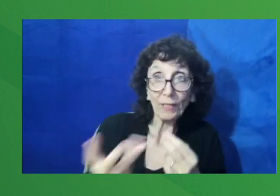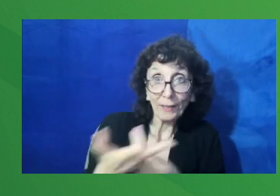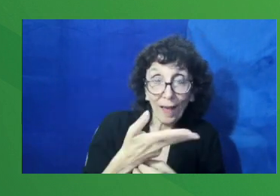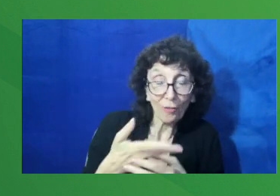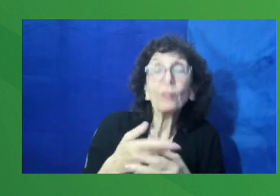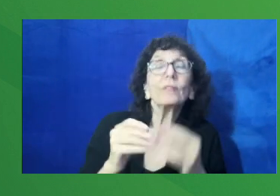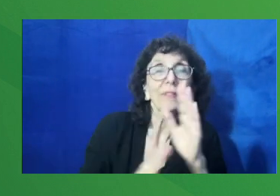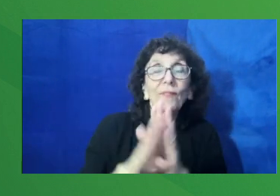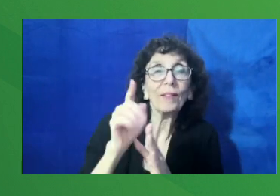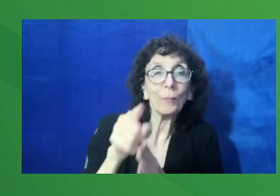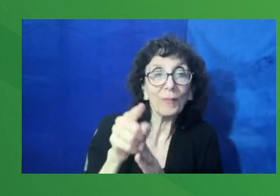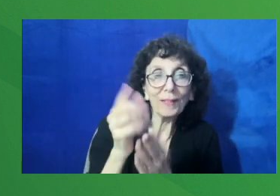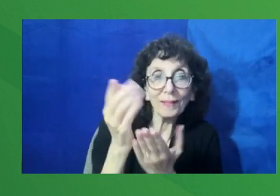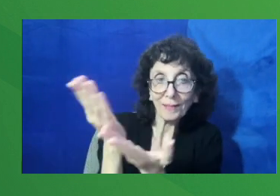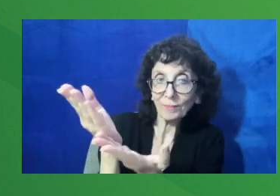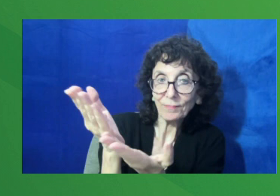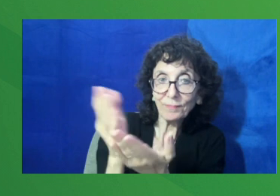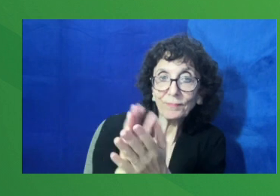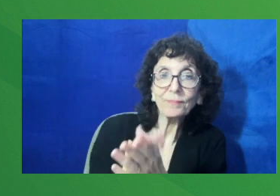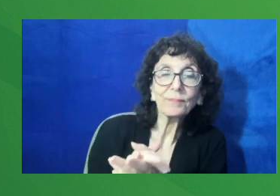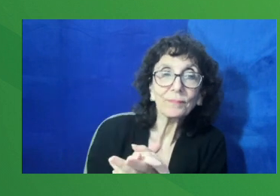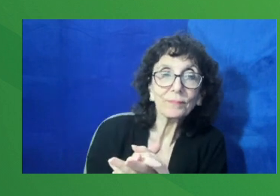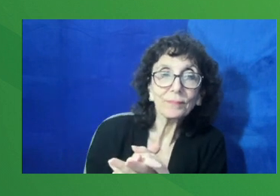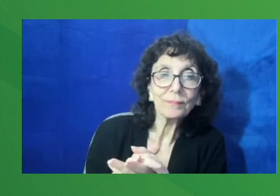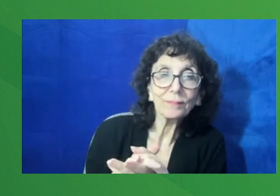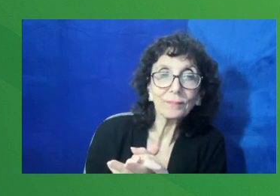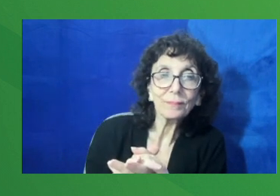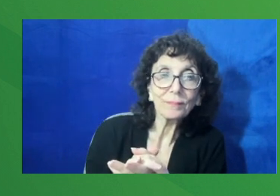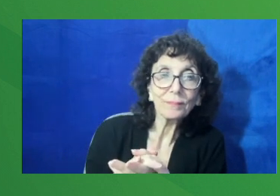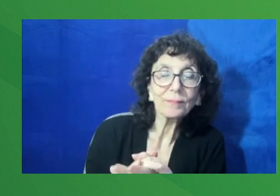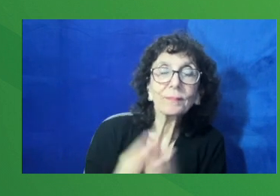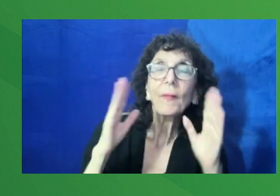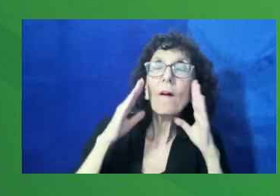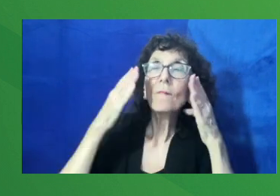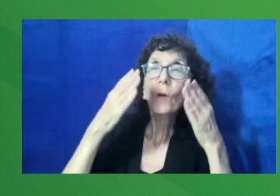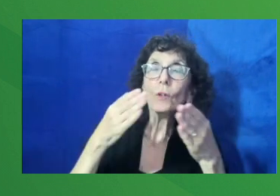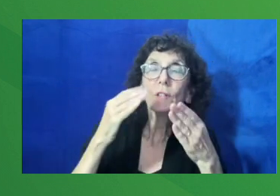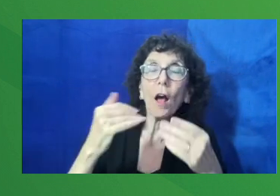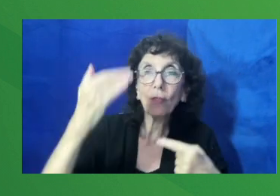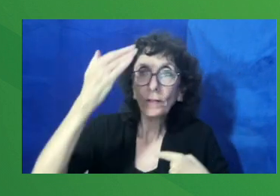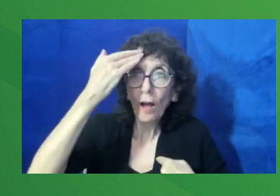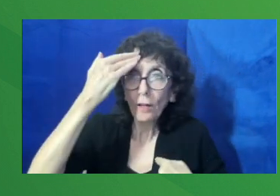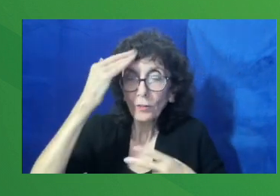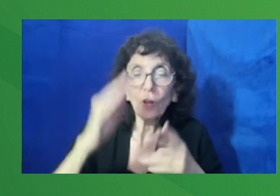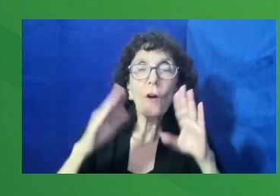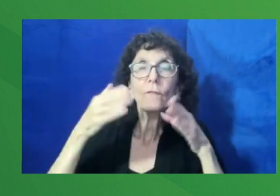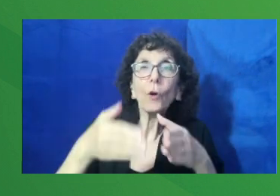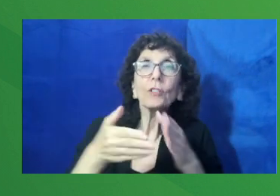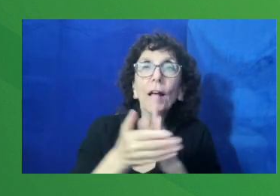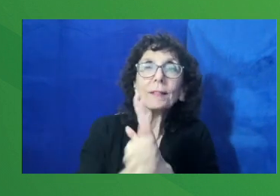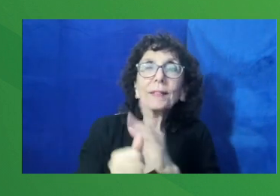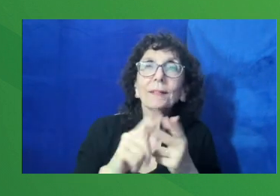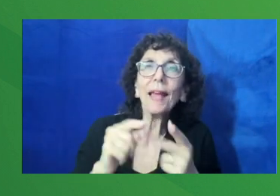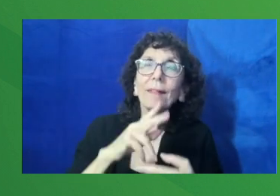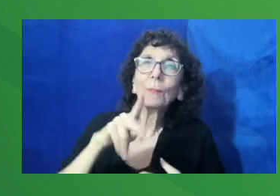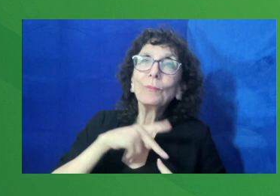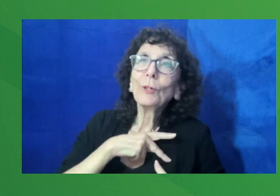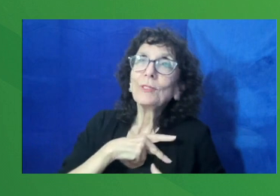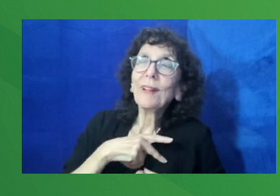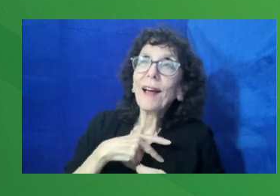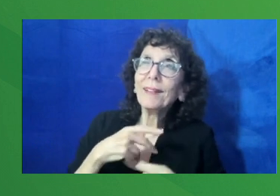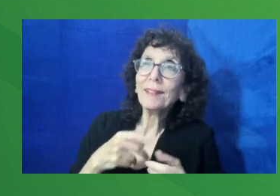focuses on the knowledge, skills, and dispositions that prepare individuals too... Next slide.